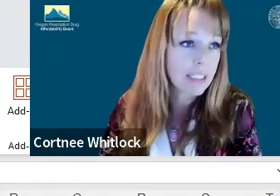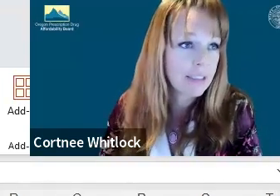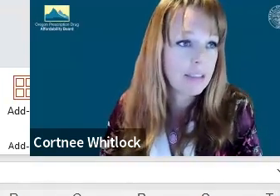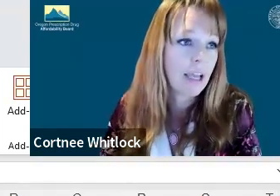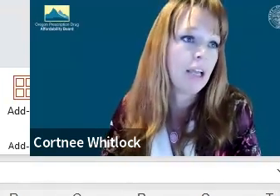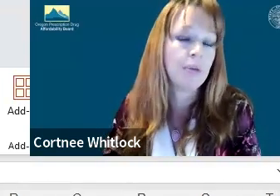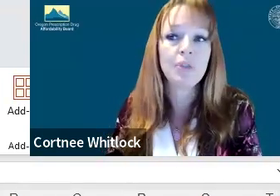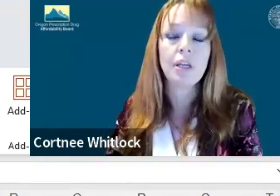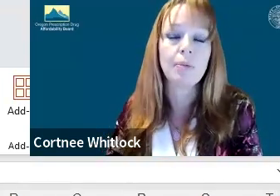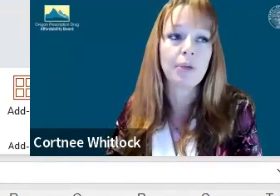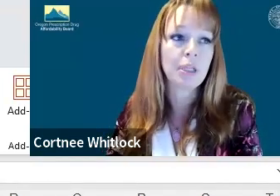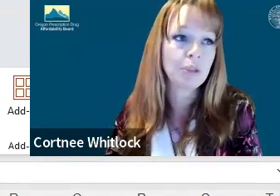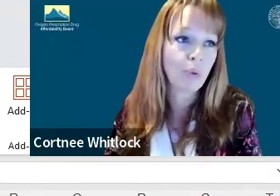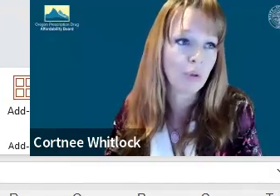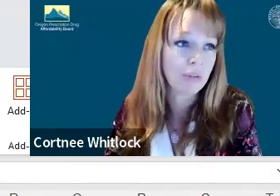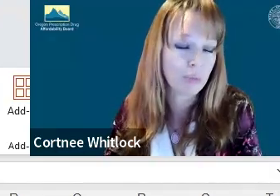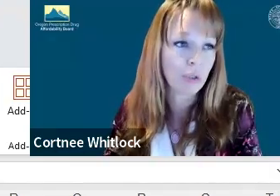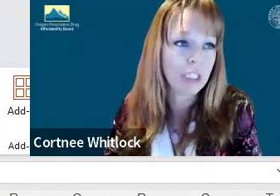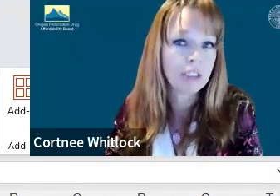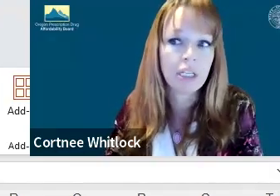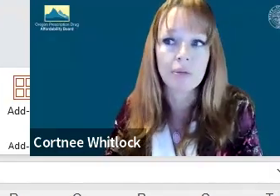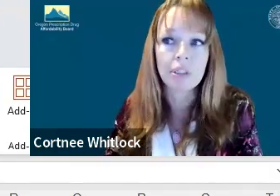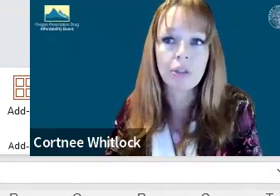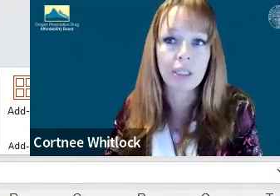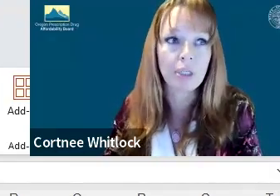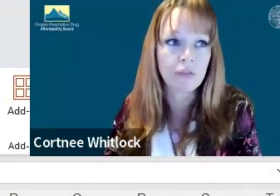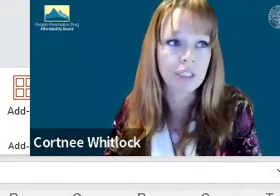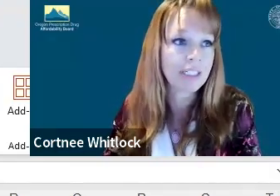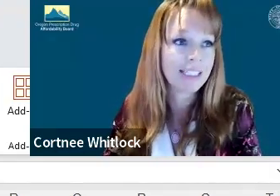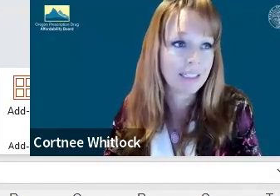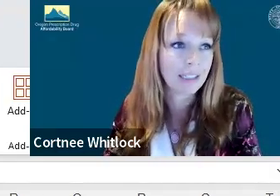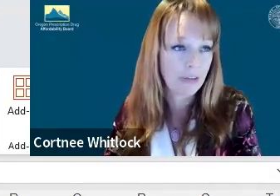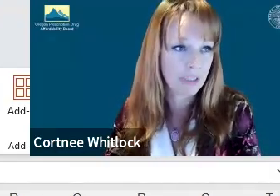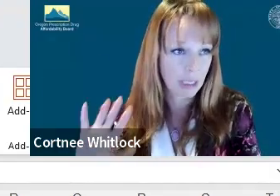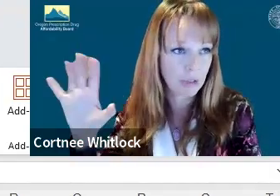access um um I was able to pull it this morning and create meaningfulness. I just didn't have the